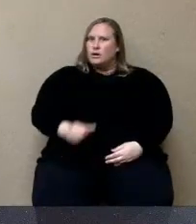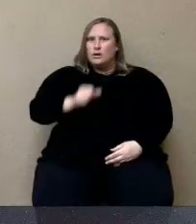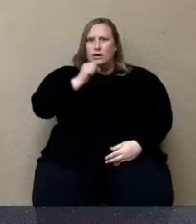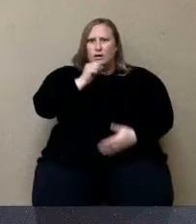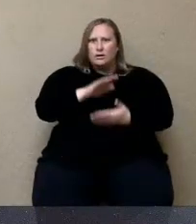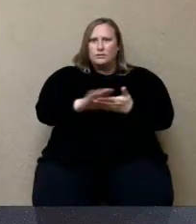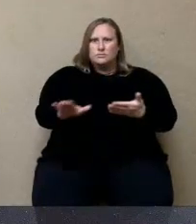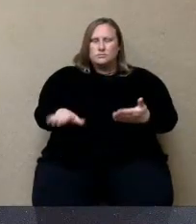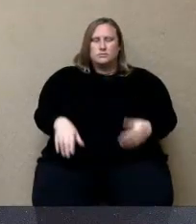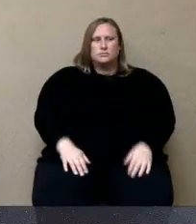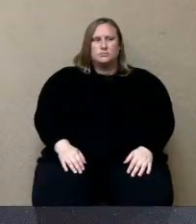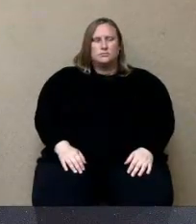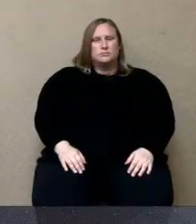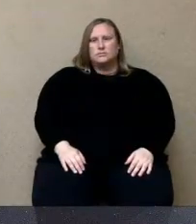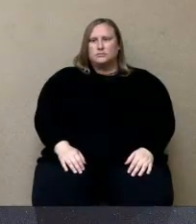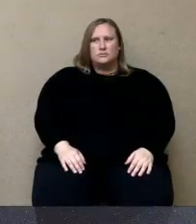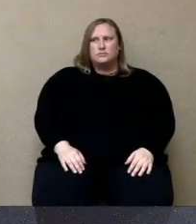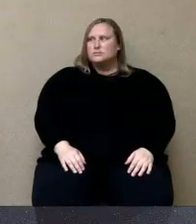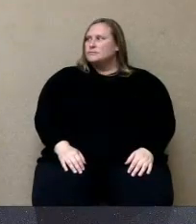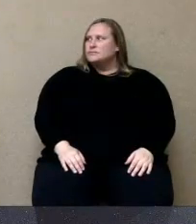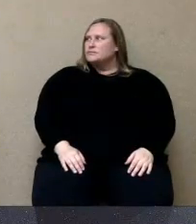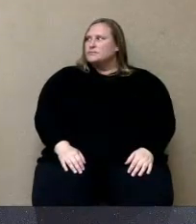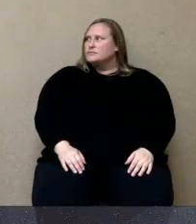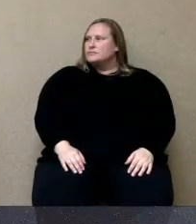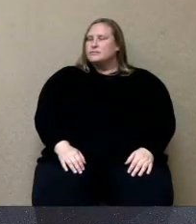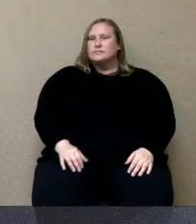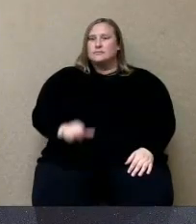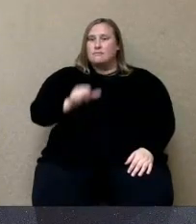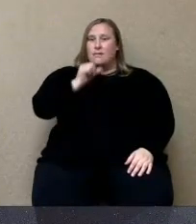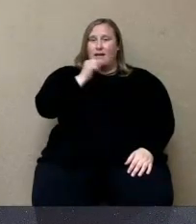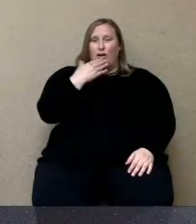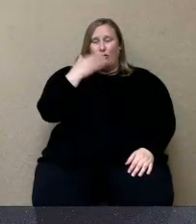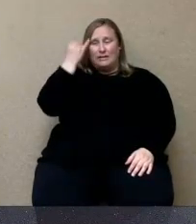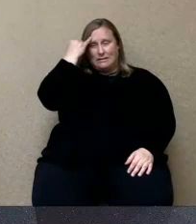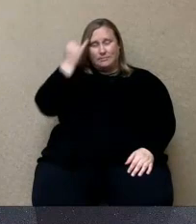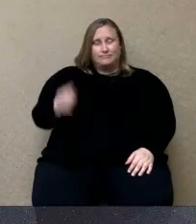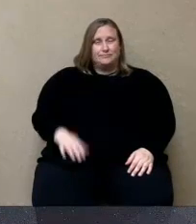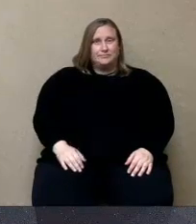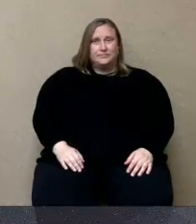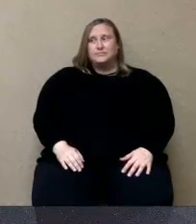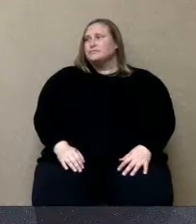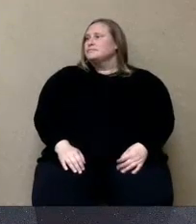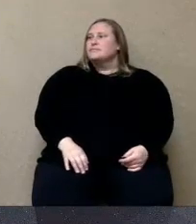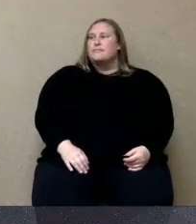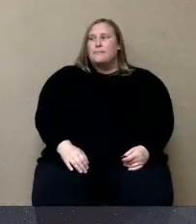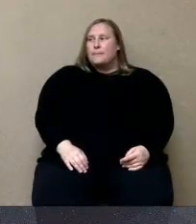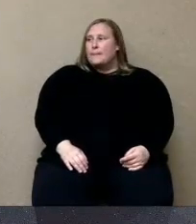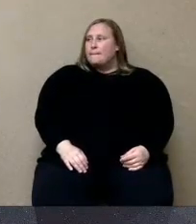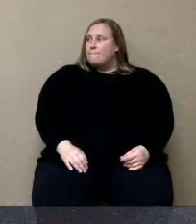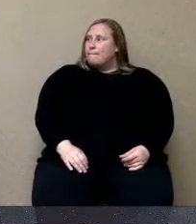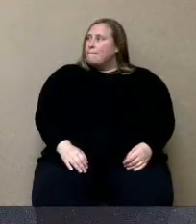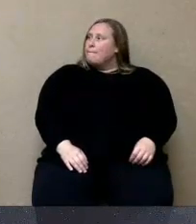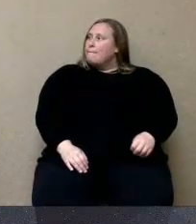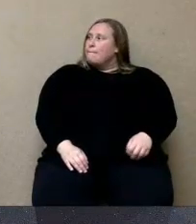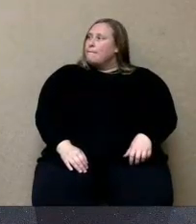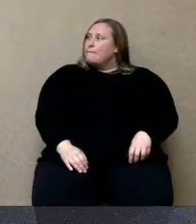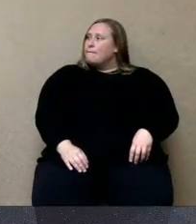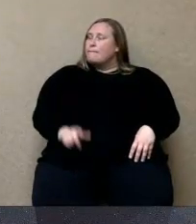No, yeah, I think that's not a good idea. Yeah, go ahead.